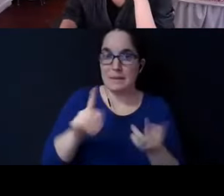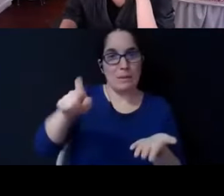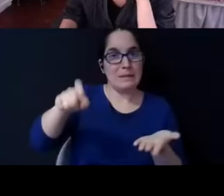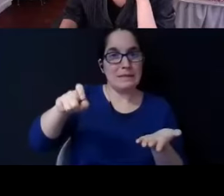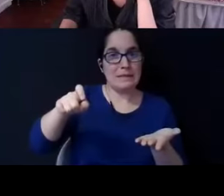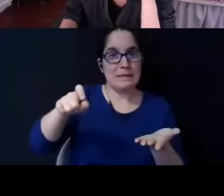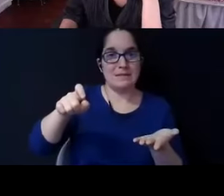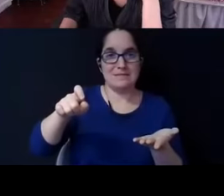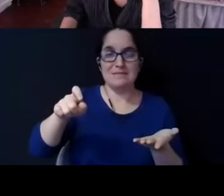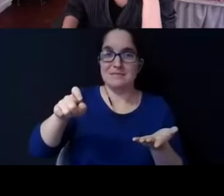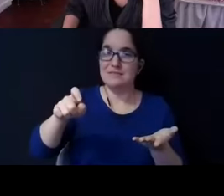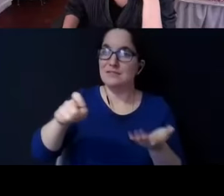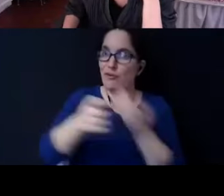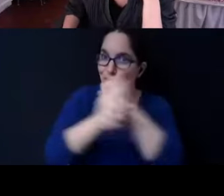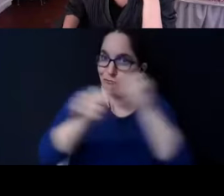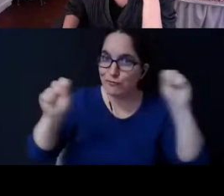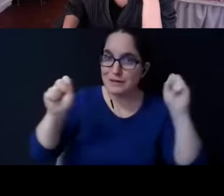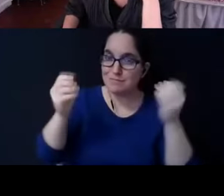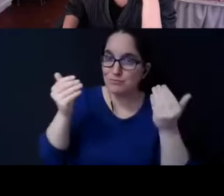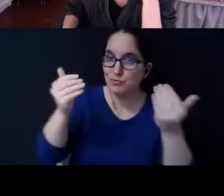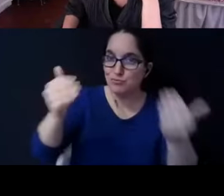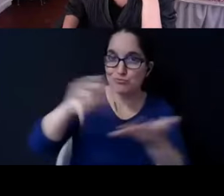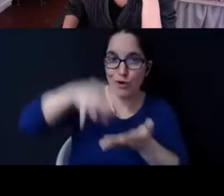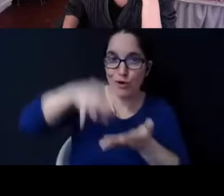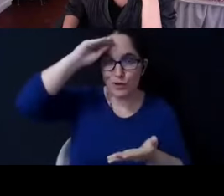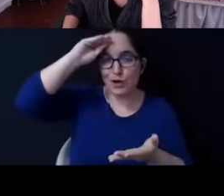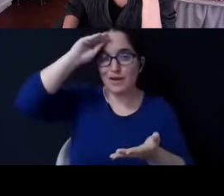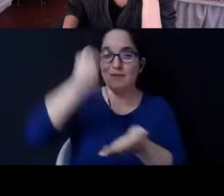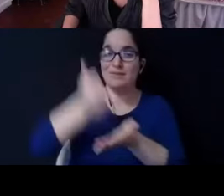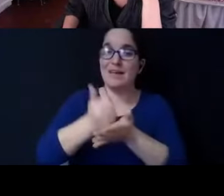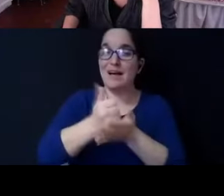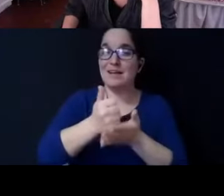freedom of learning and freedom that carries them to freedom of creating